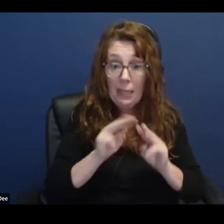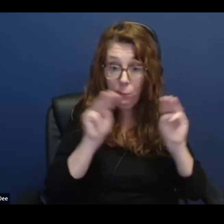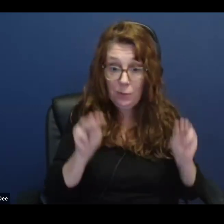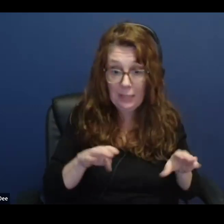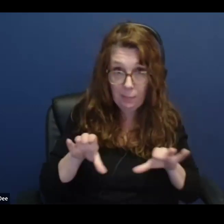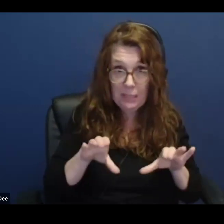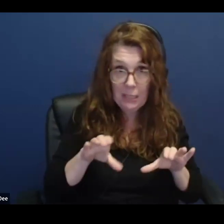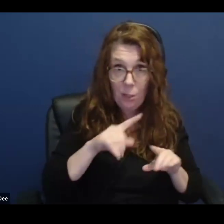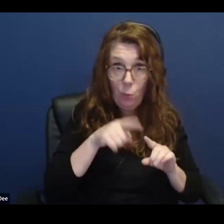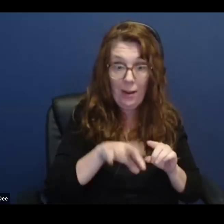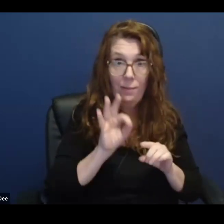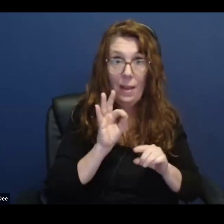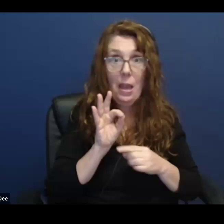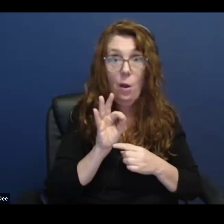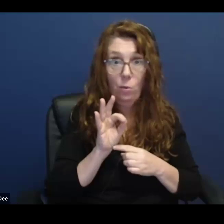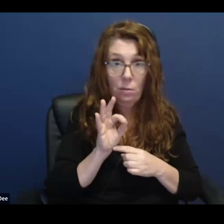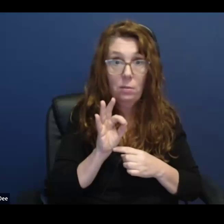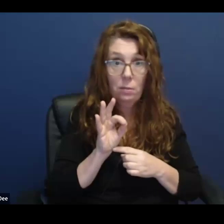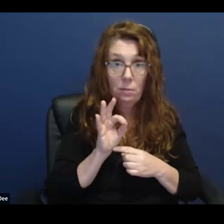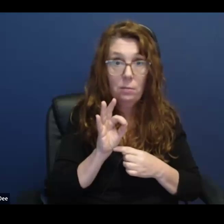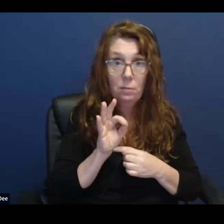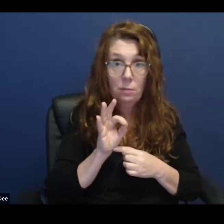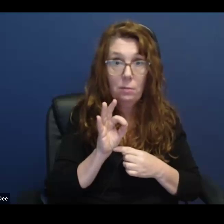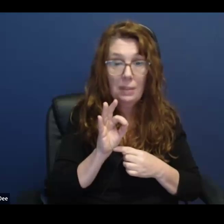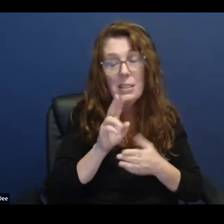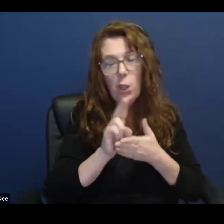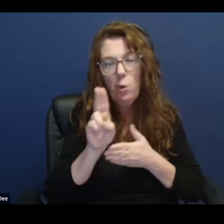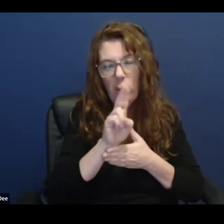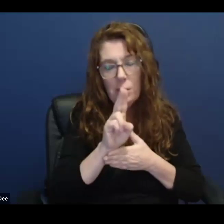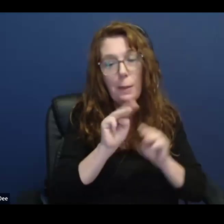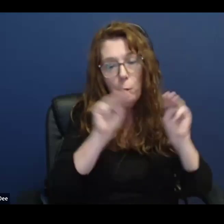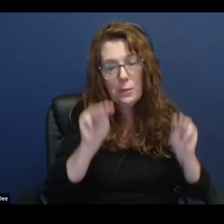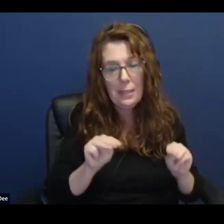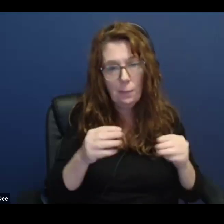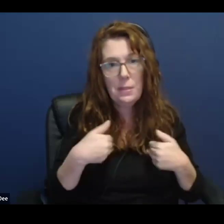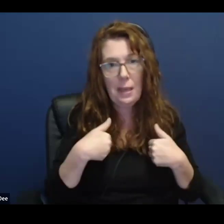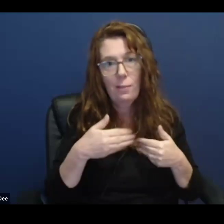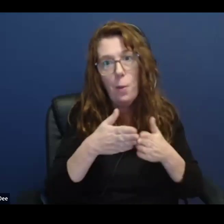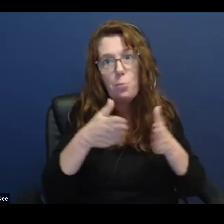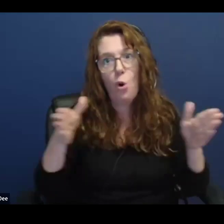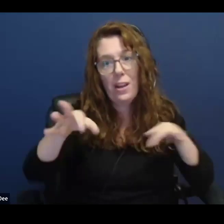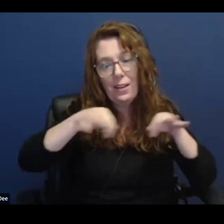when it found and here it's actually a university. Museums have a very broad definition in NAGPRA.